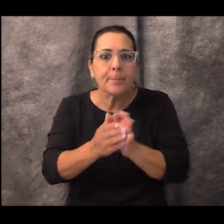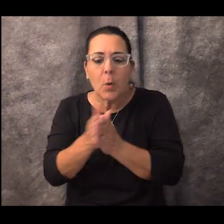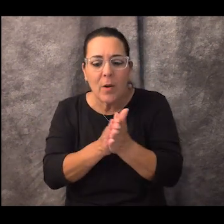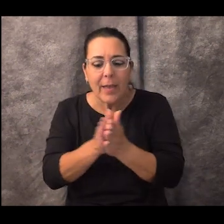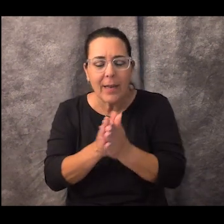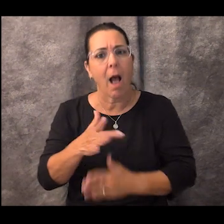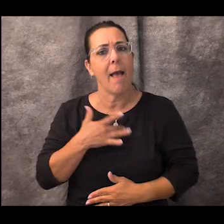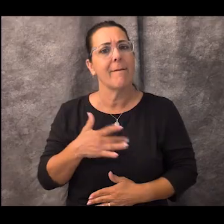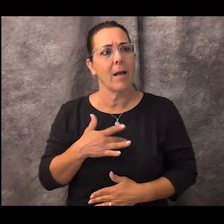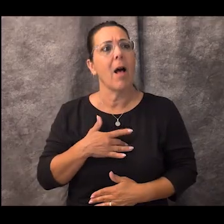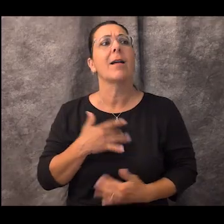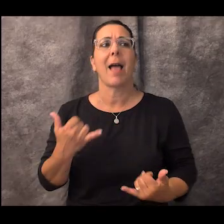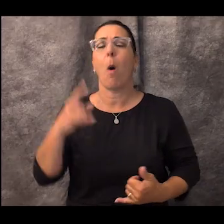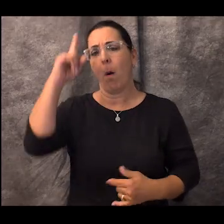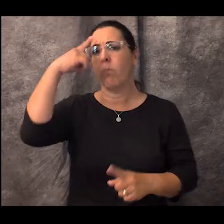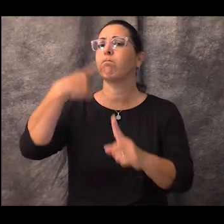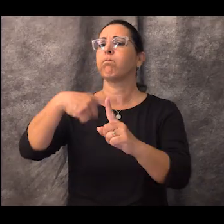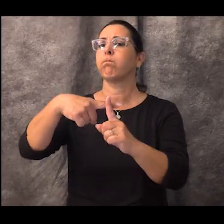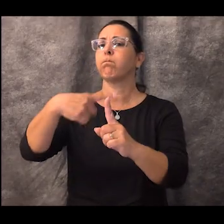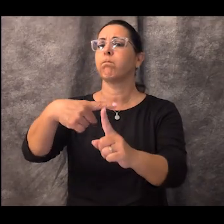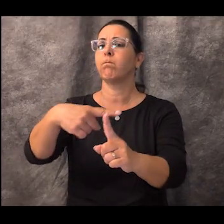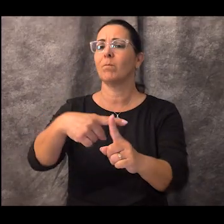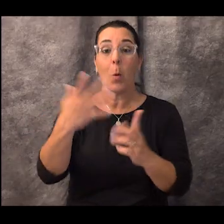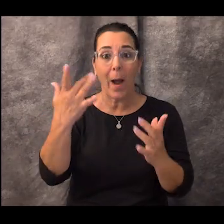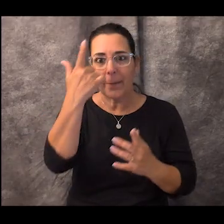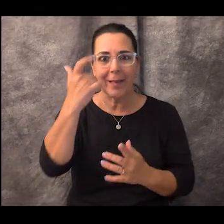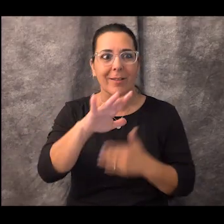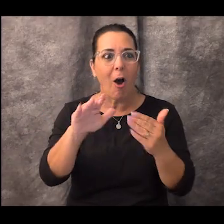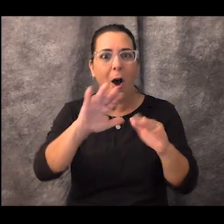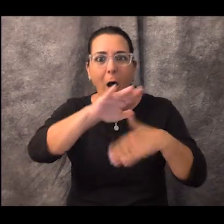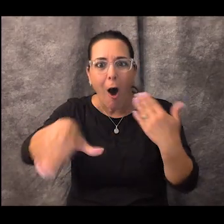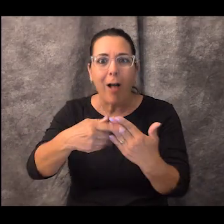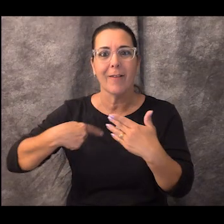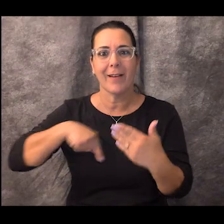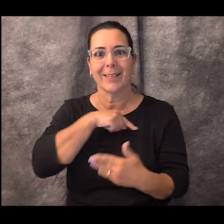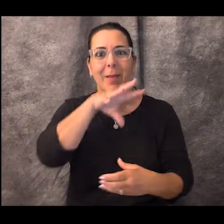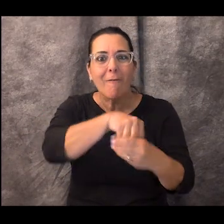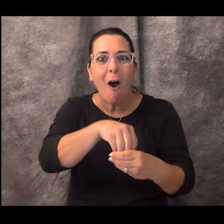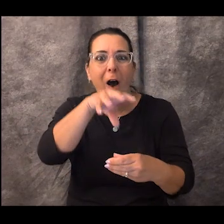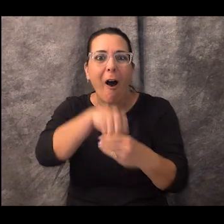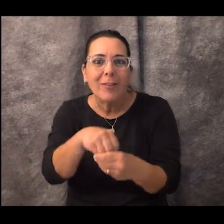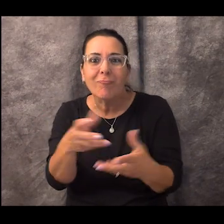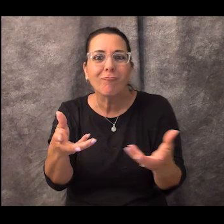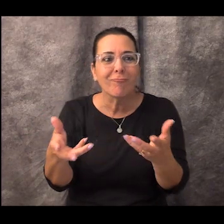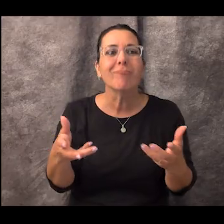That is what that all of us being involved like that is what makes democracy work. (Eric) I love it, I love it. (Michelle) Makes my job worth it,